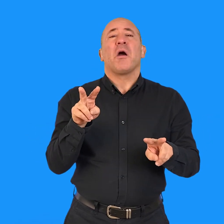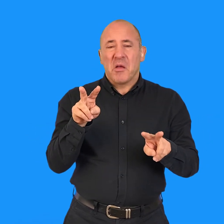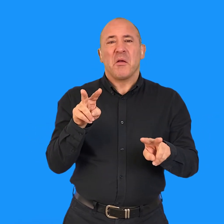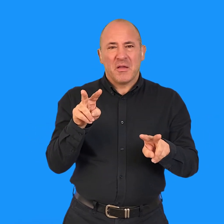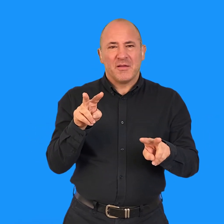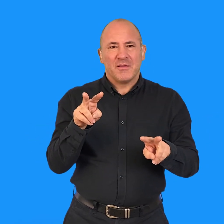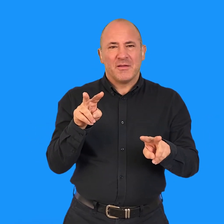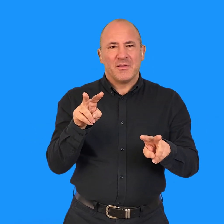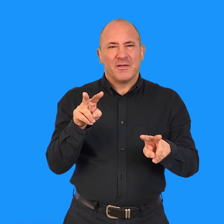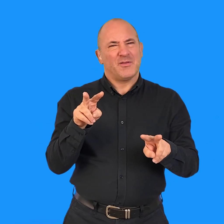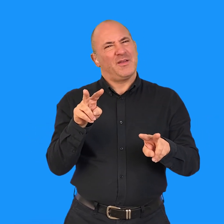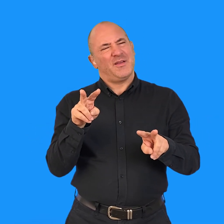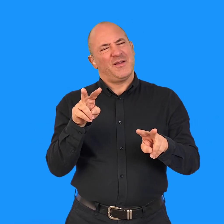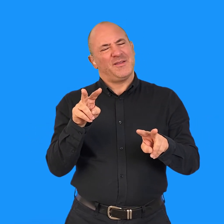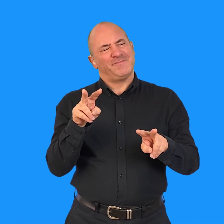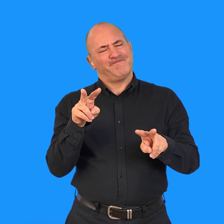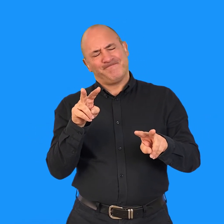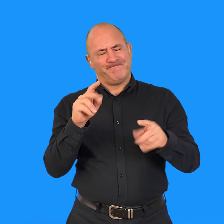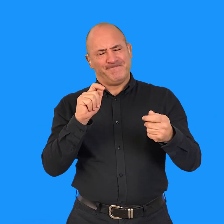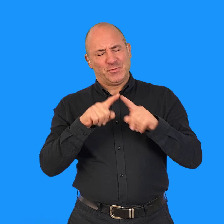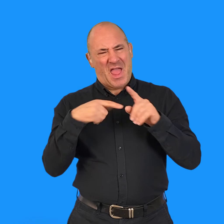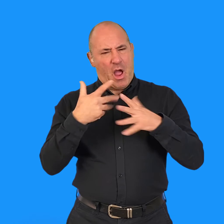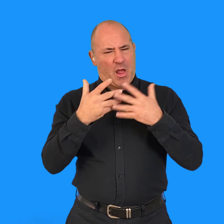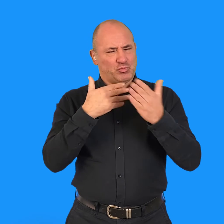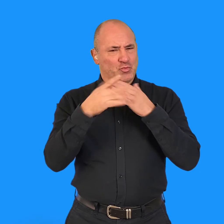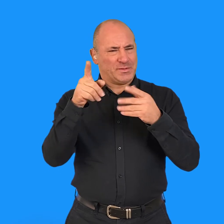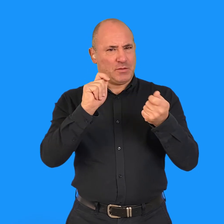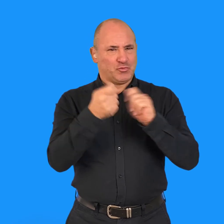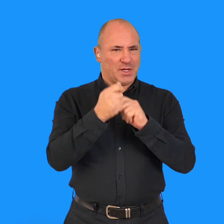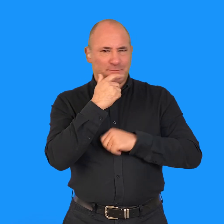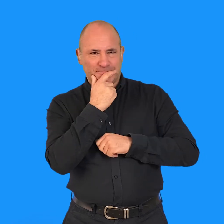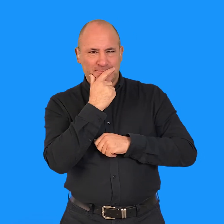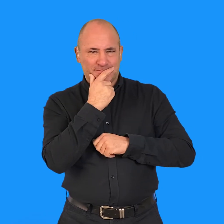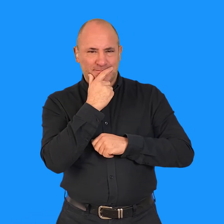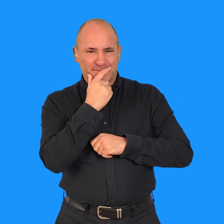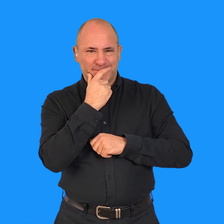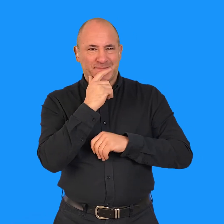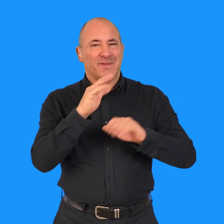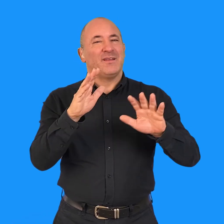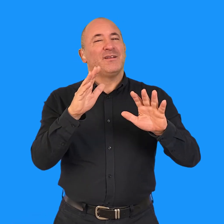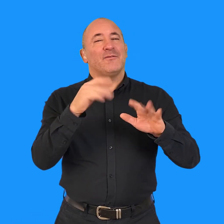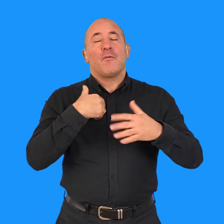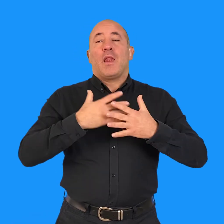So it's around going, how can I fix this? I would say what I would really love